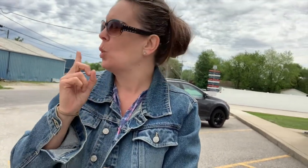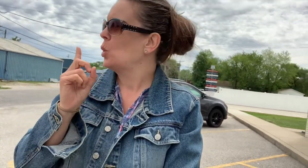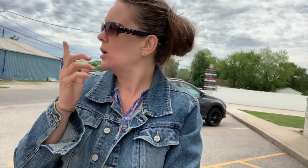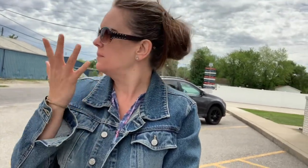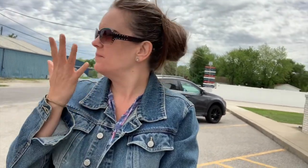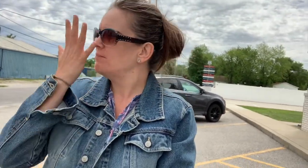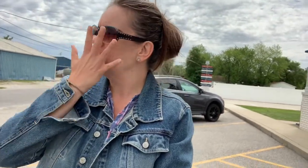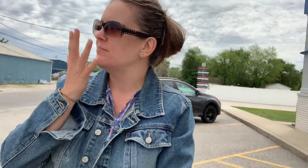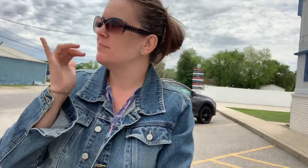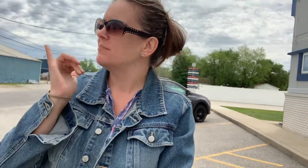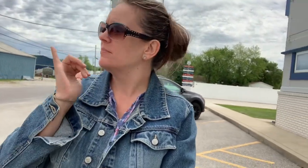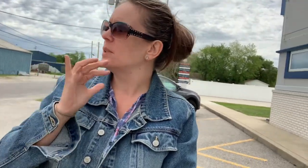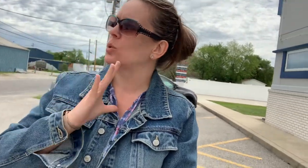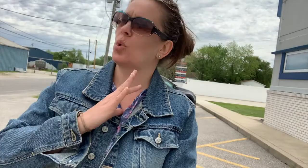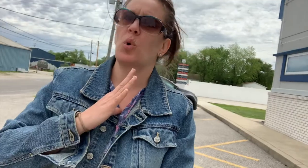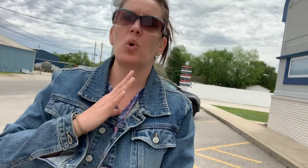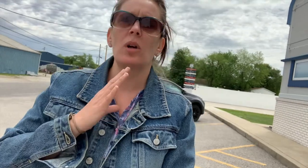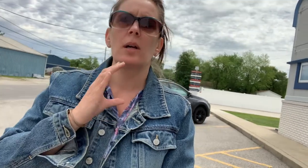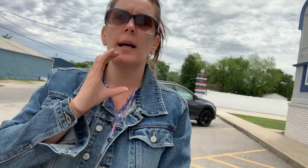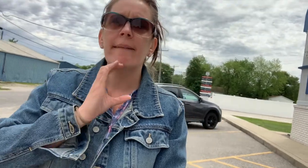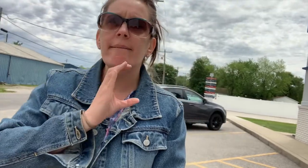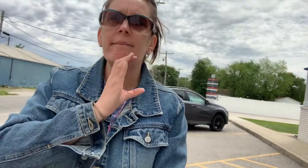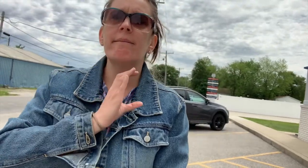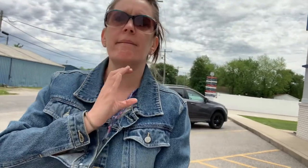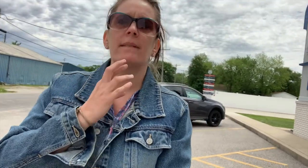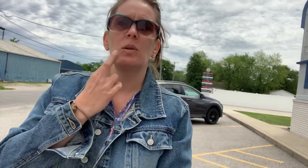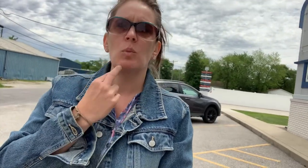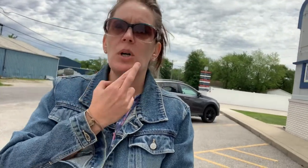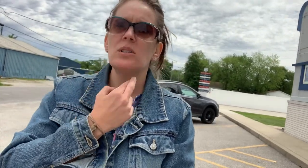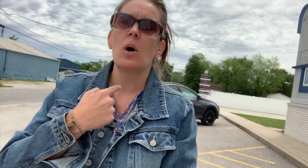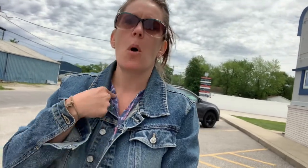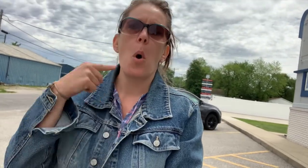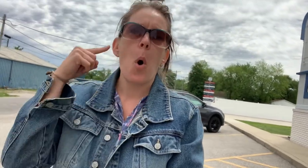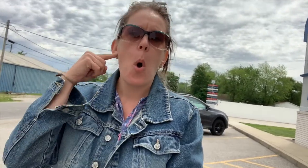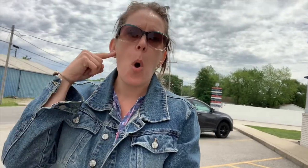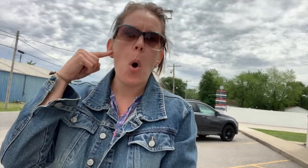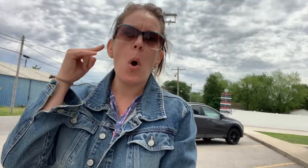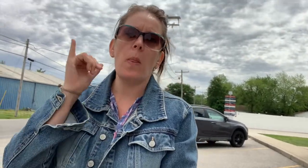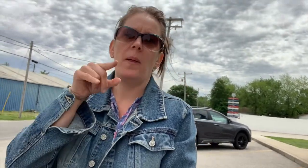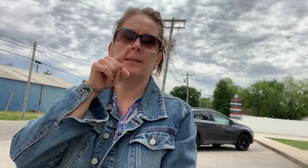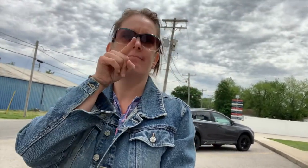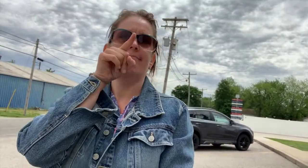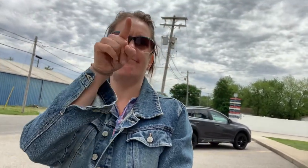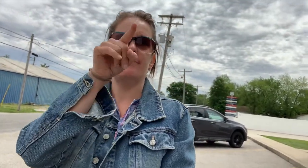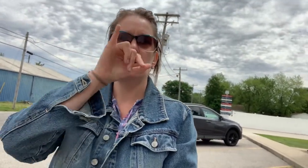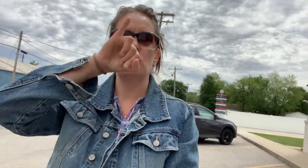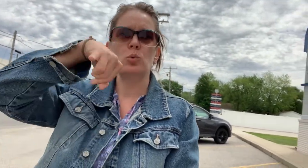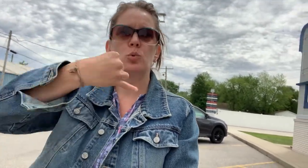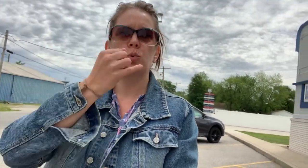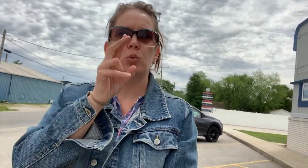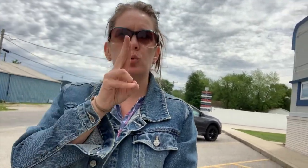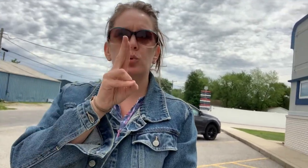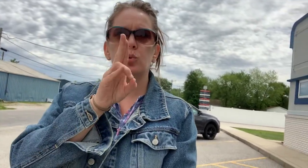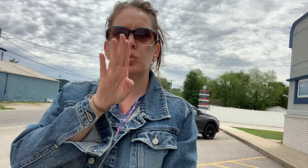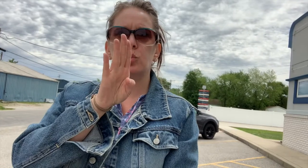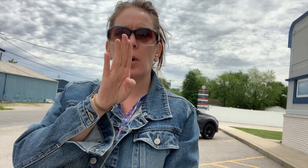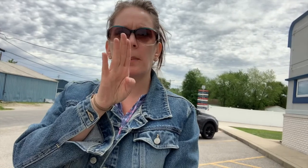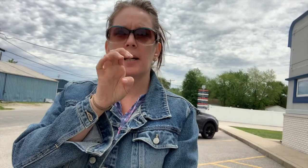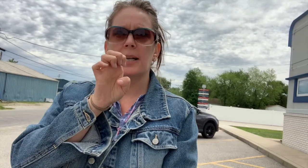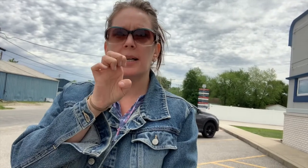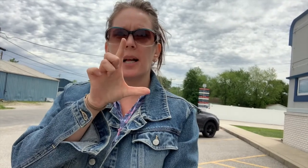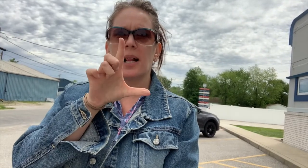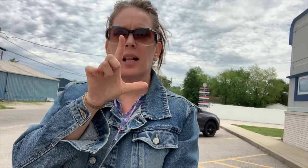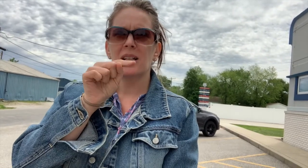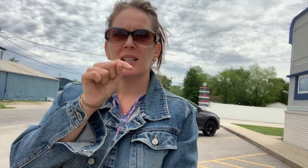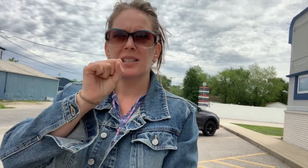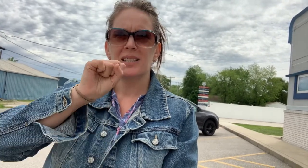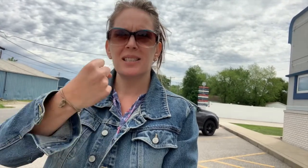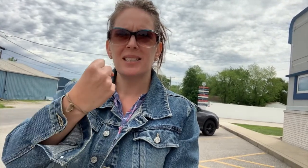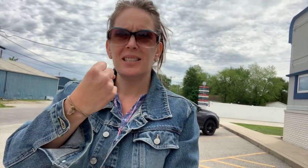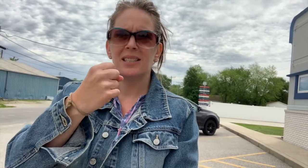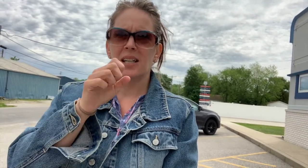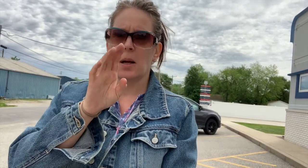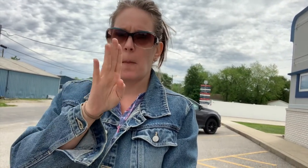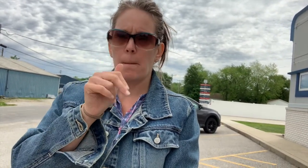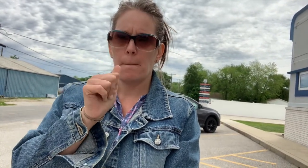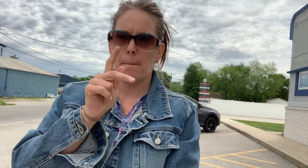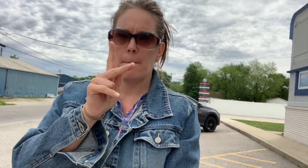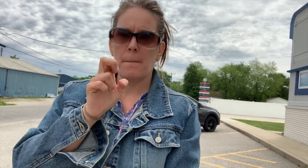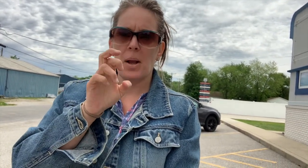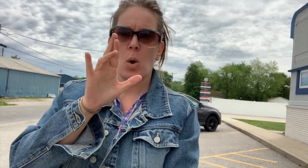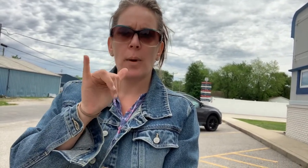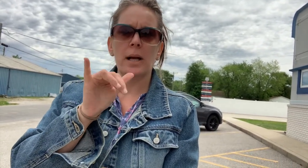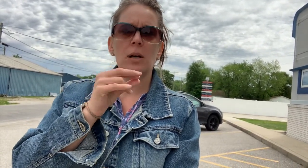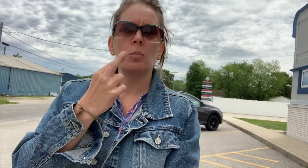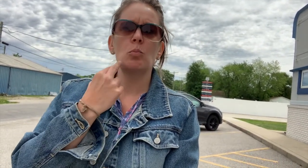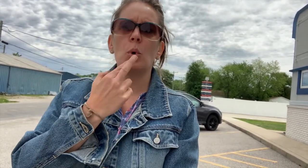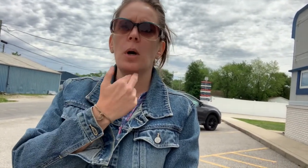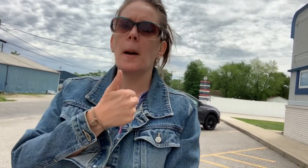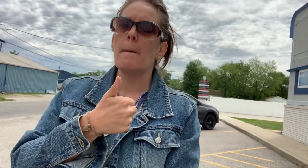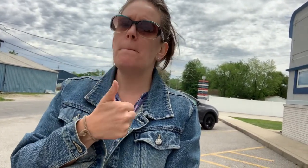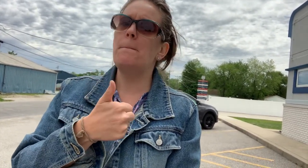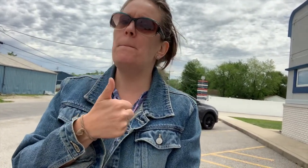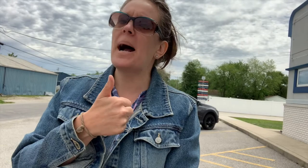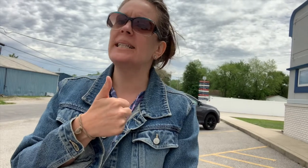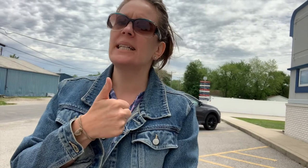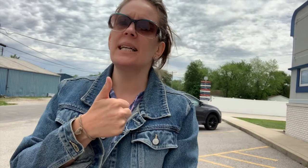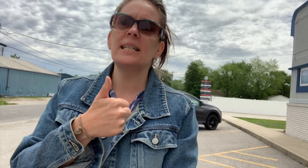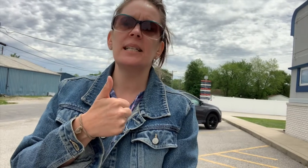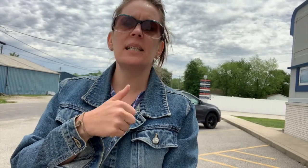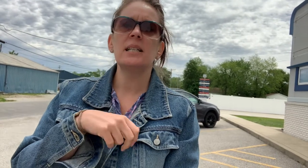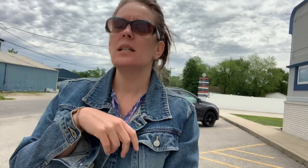this area look like with cafe where I heard that Julbet's bakery and restaurant are best.